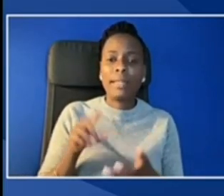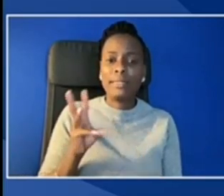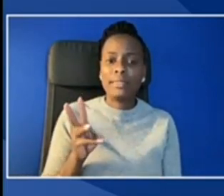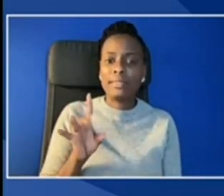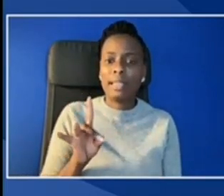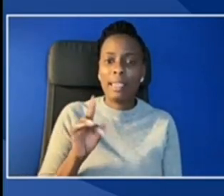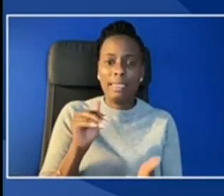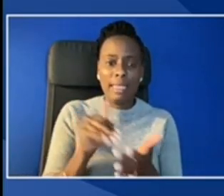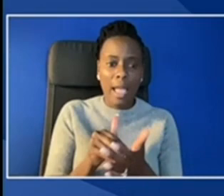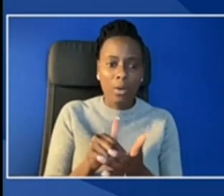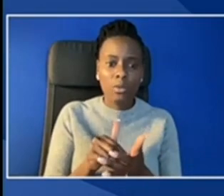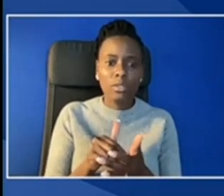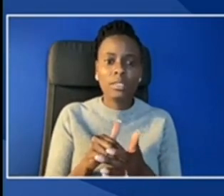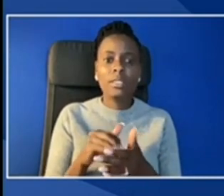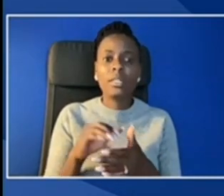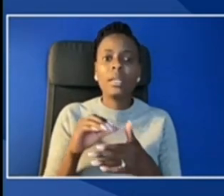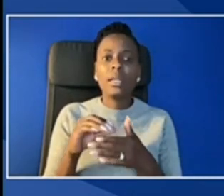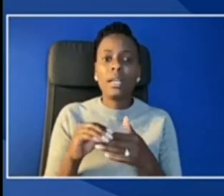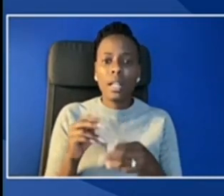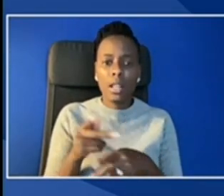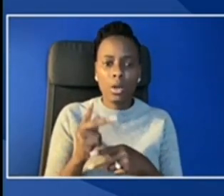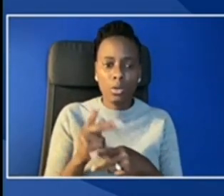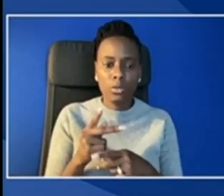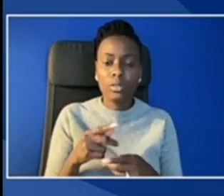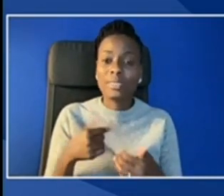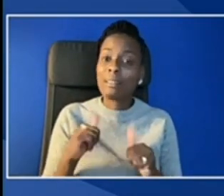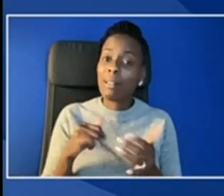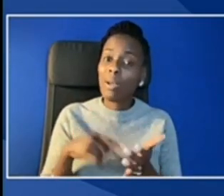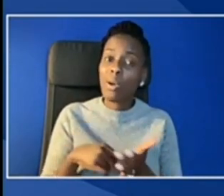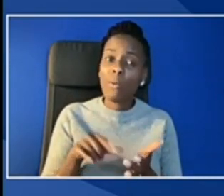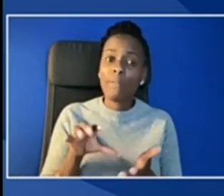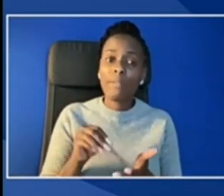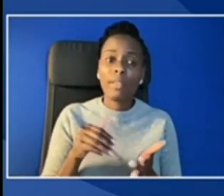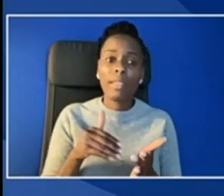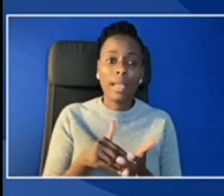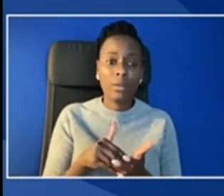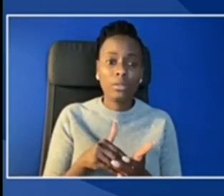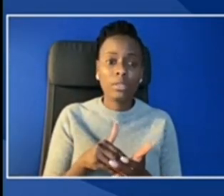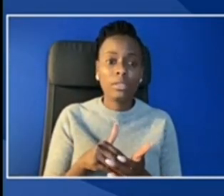I did remarry in 2002. Nelnet contacted us about consolidating